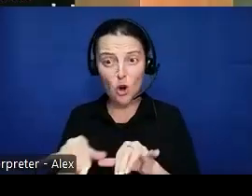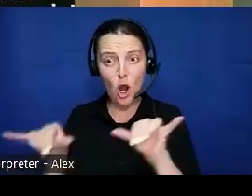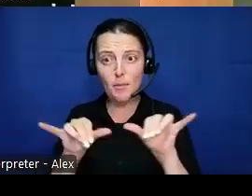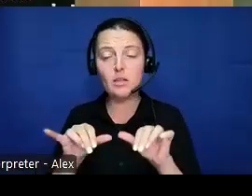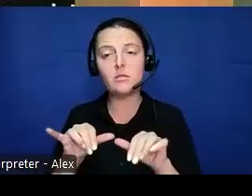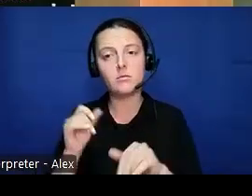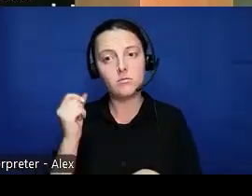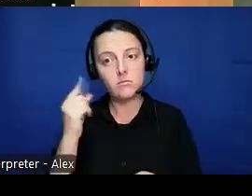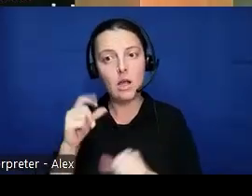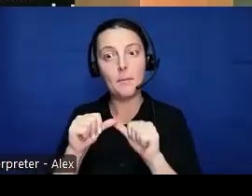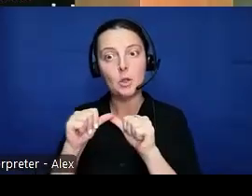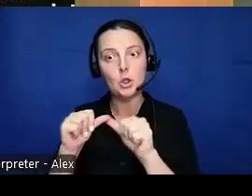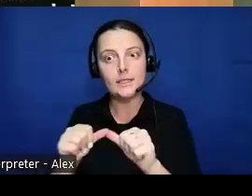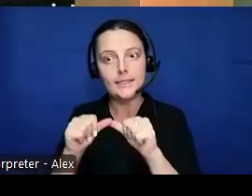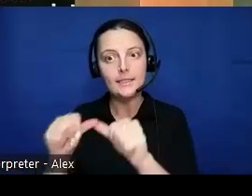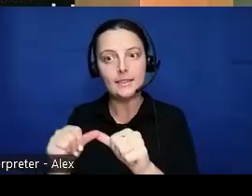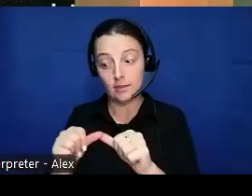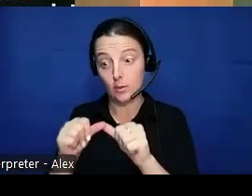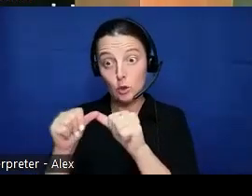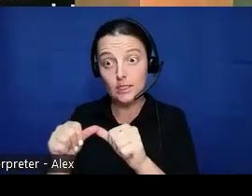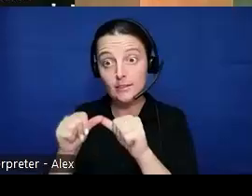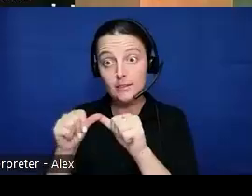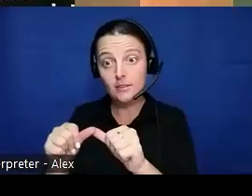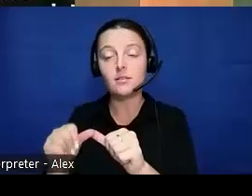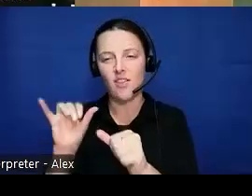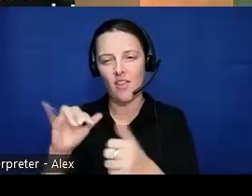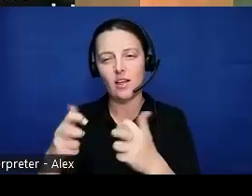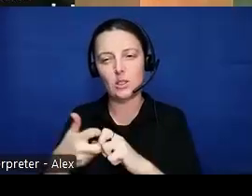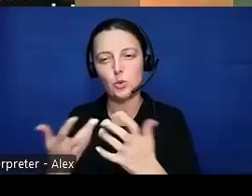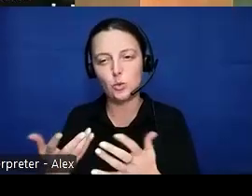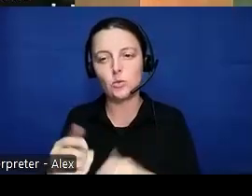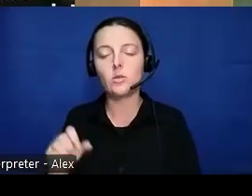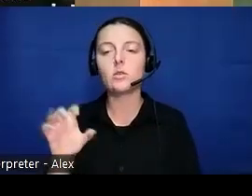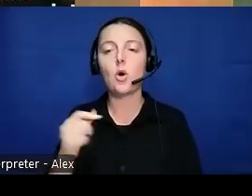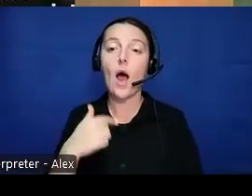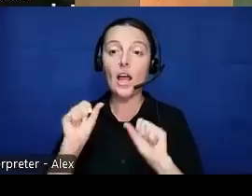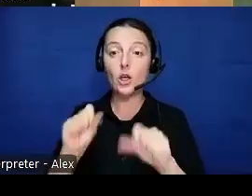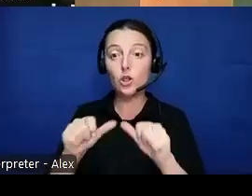uh, that's the issue. And so, um, yeah, I could I could go on and talk about that for quite a while,